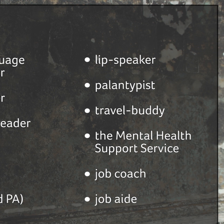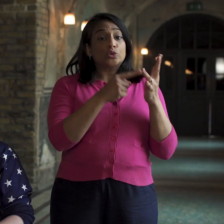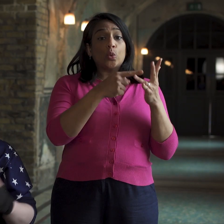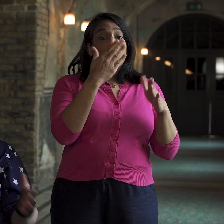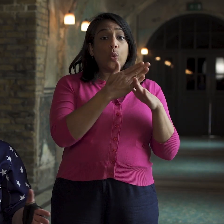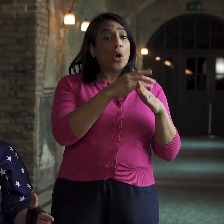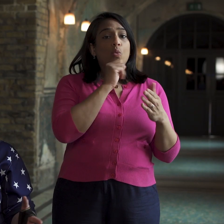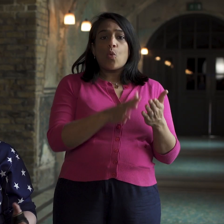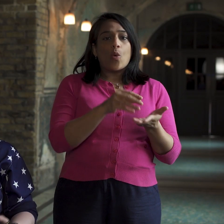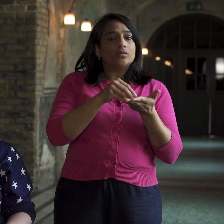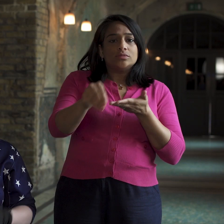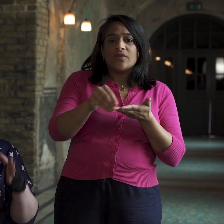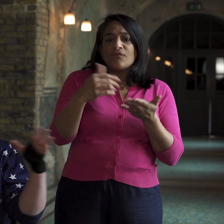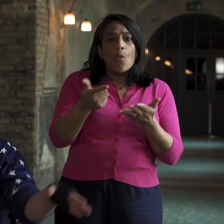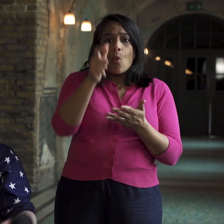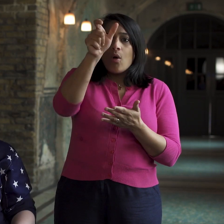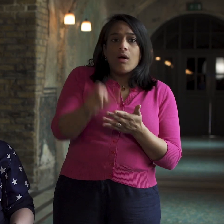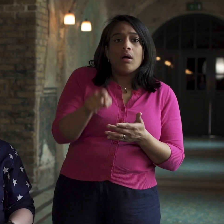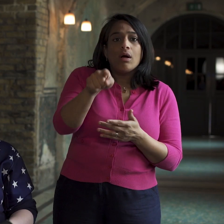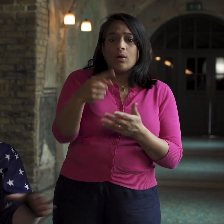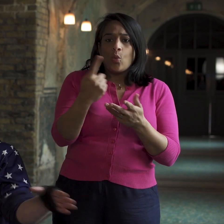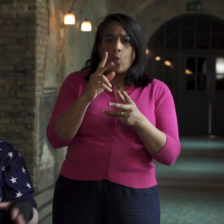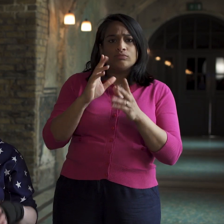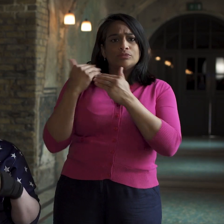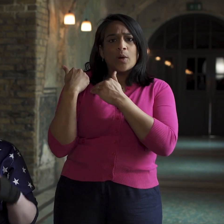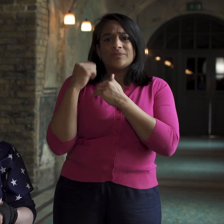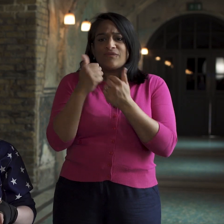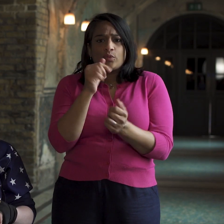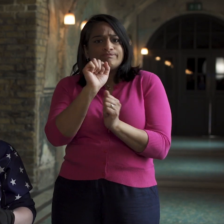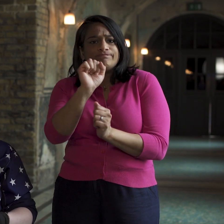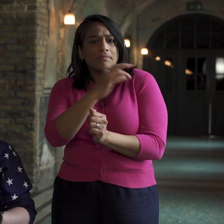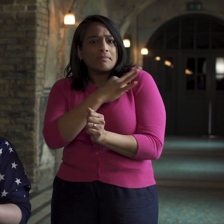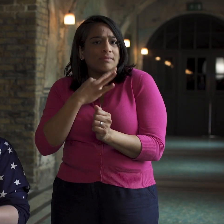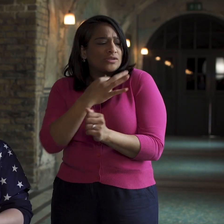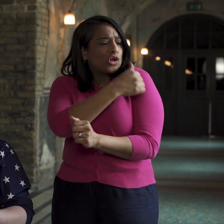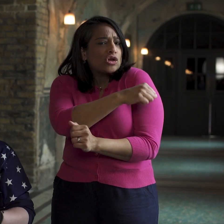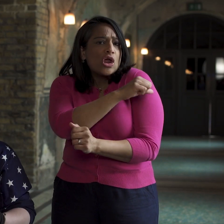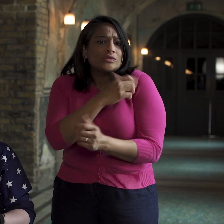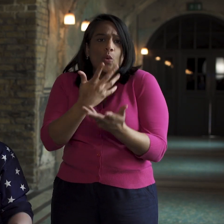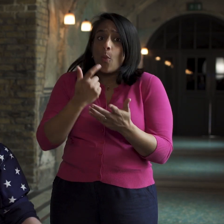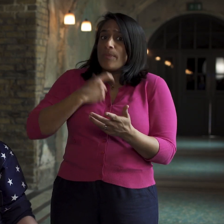Access to Work will not pay for a support worker biscuit to give nursing or personal care.